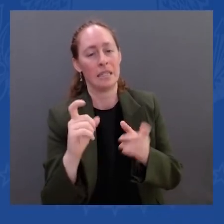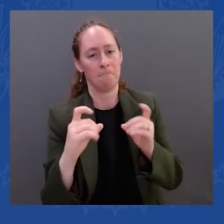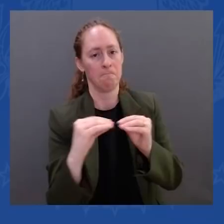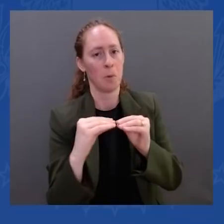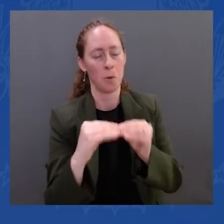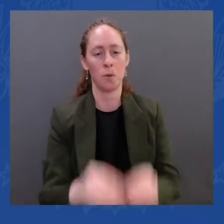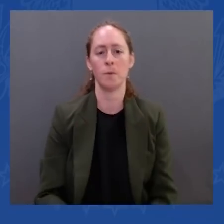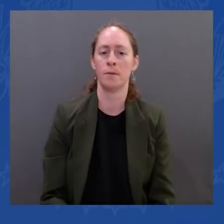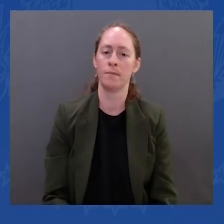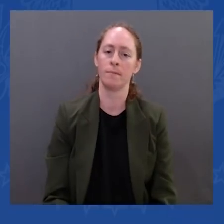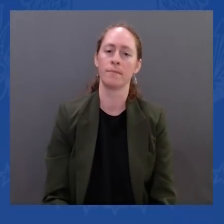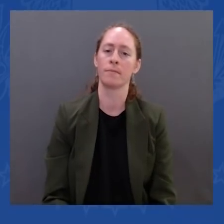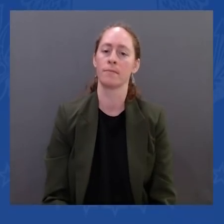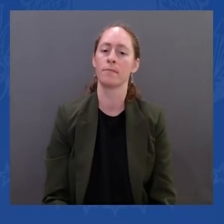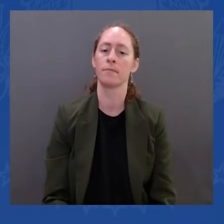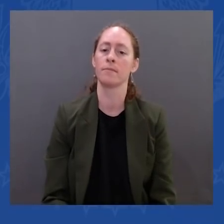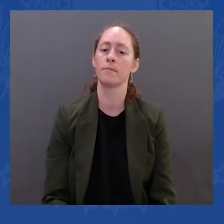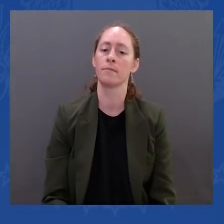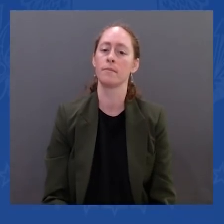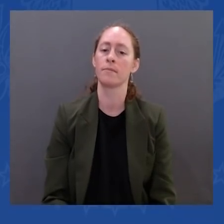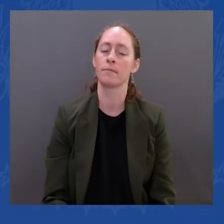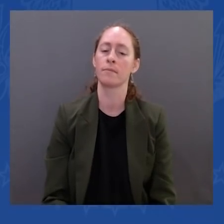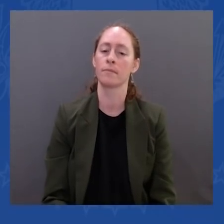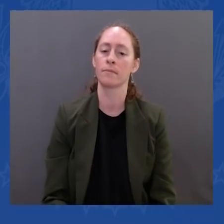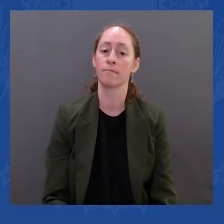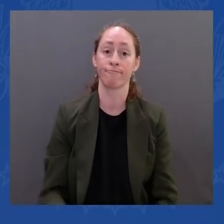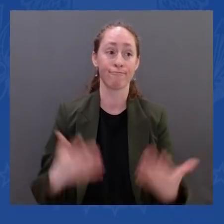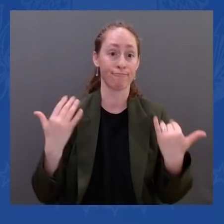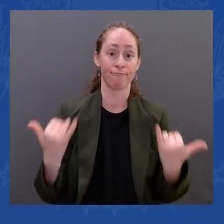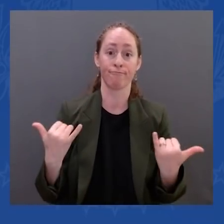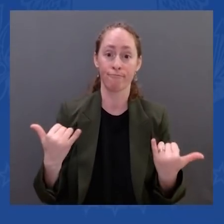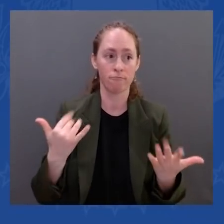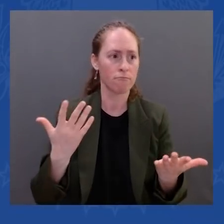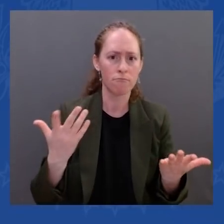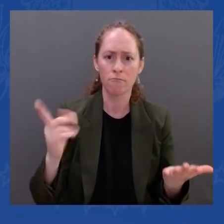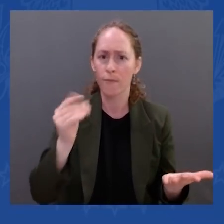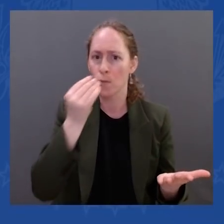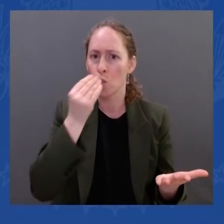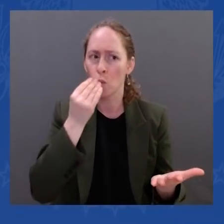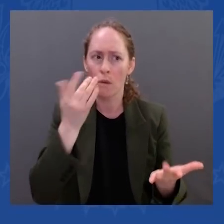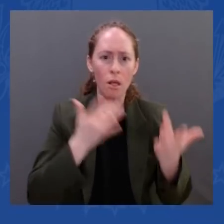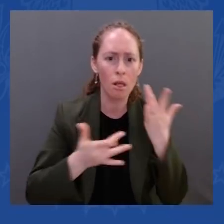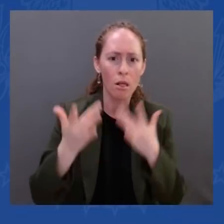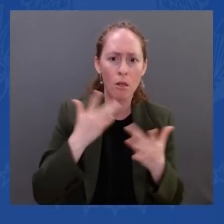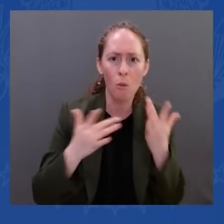food shortages because of Ukraine. There are over -- there are literally millions of bushels of oil --